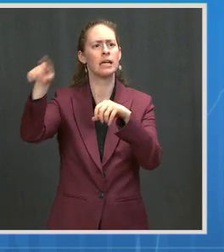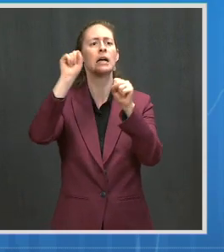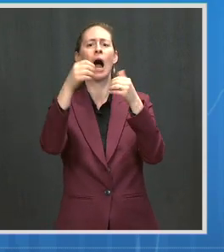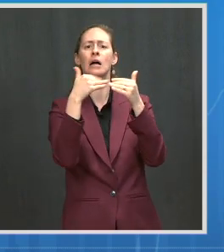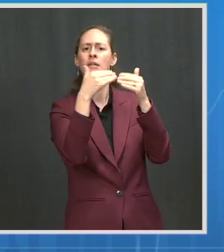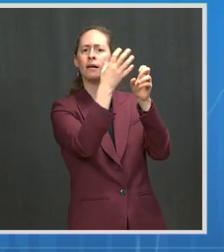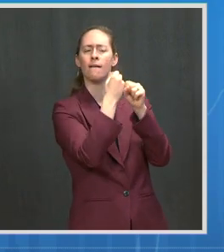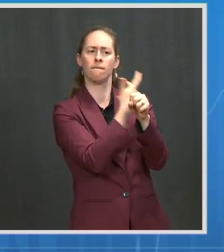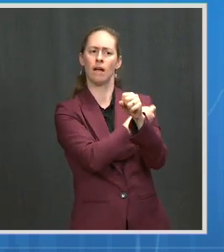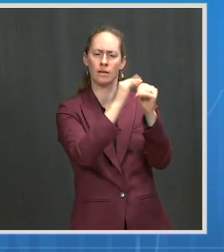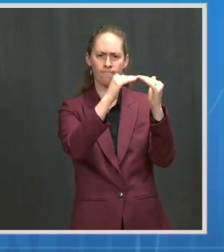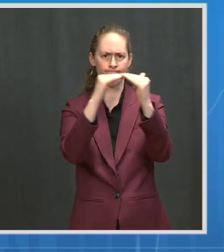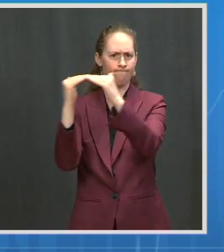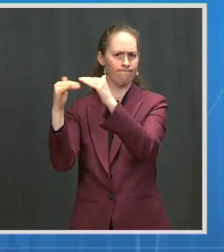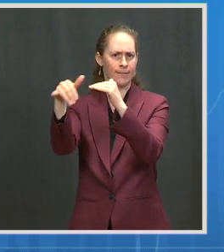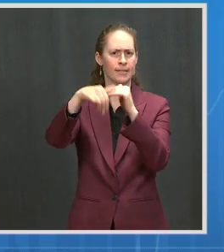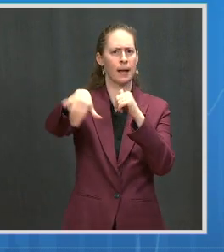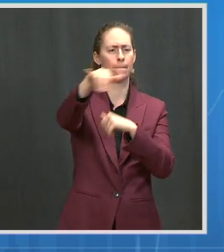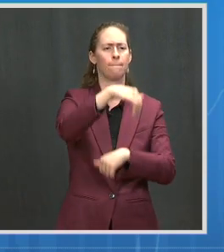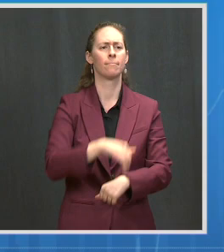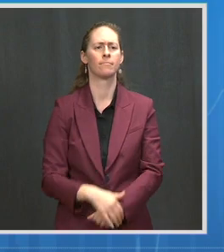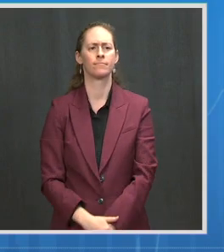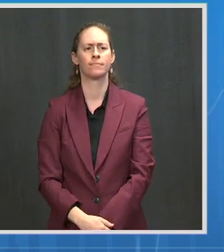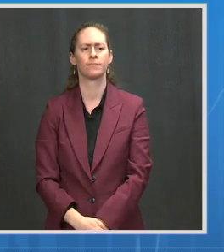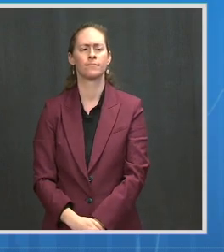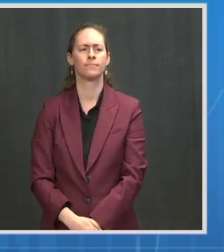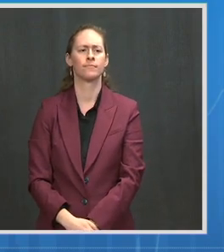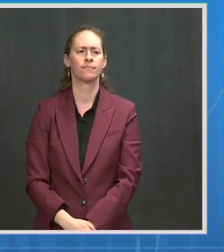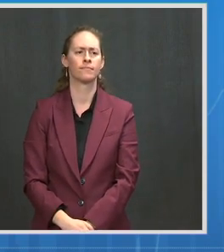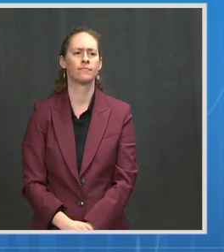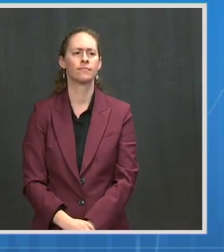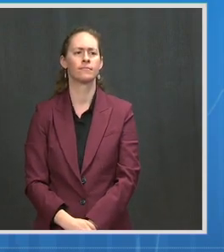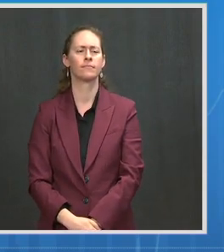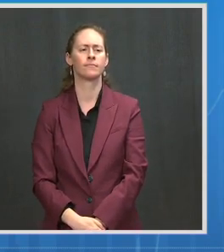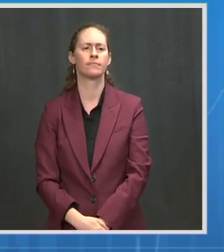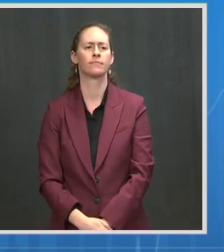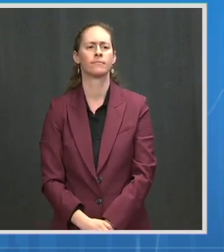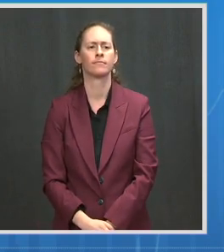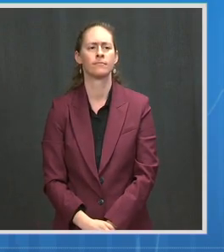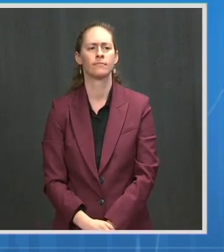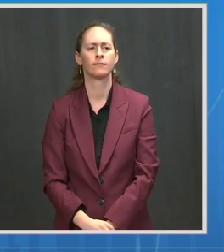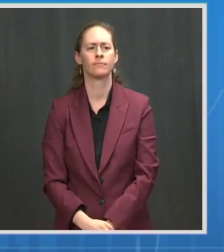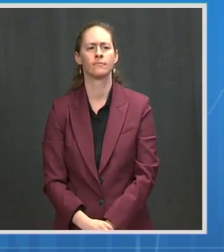as well as how we are working to achieve this mission. As you're aware,